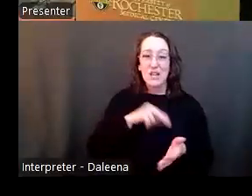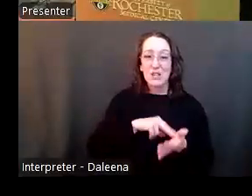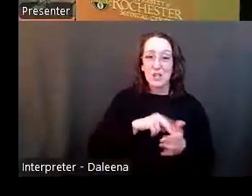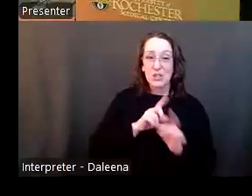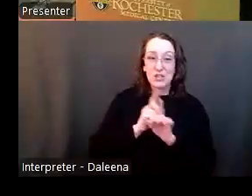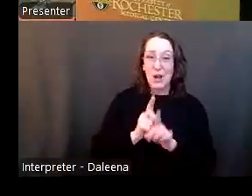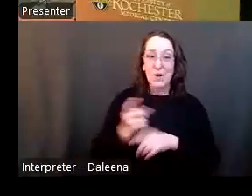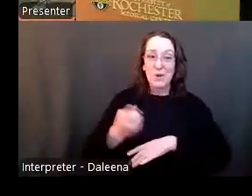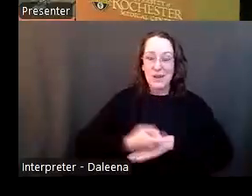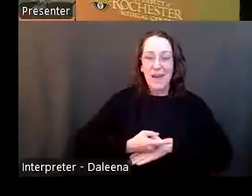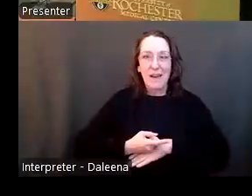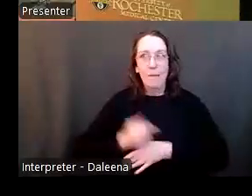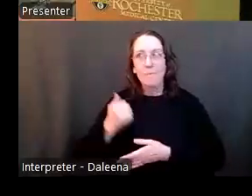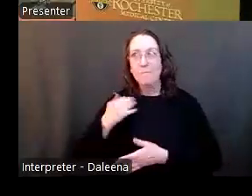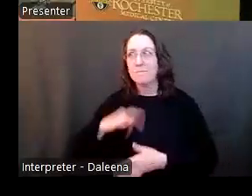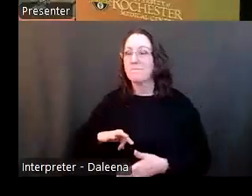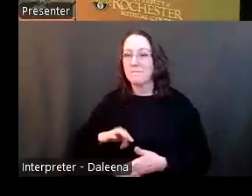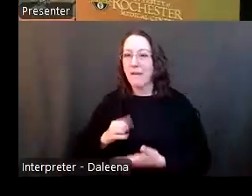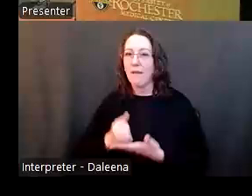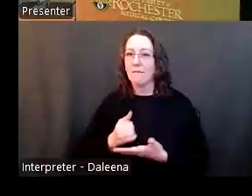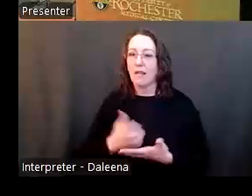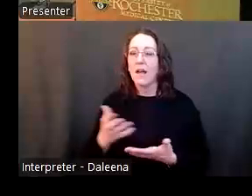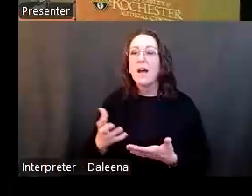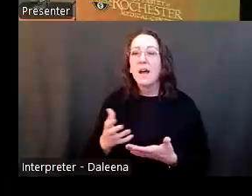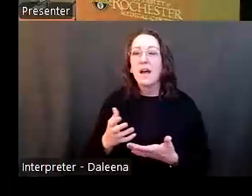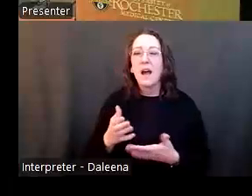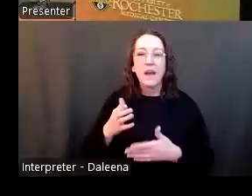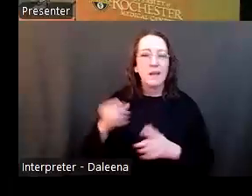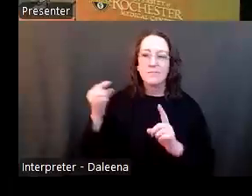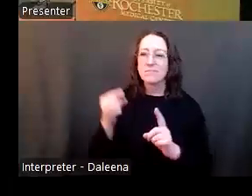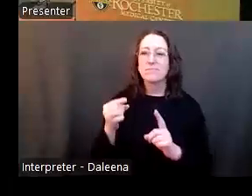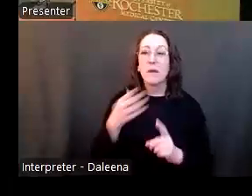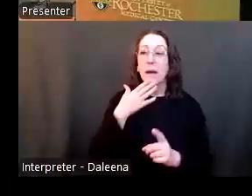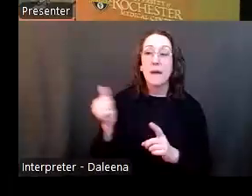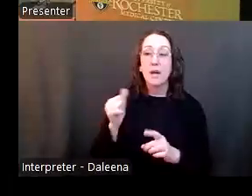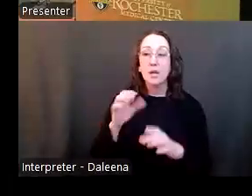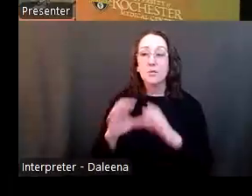for them and hopefully at the end of the day having better communication and collaboration